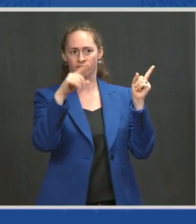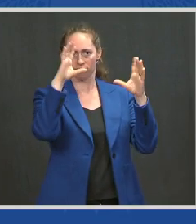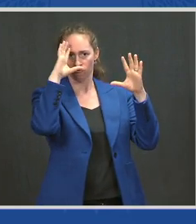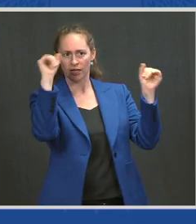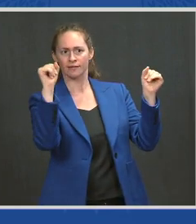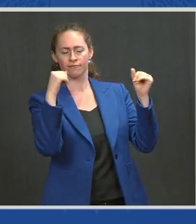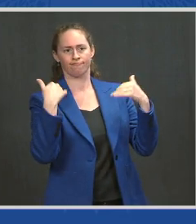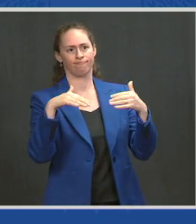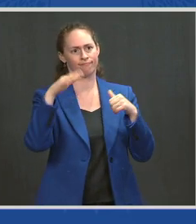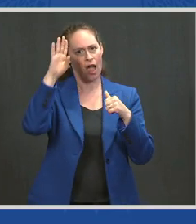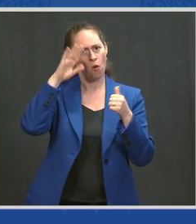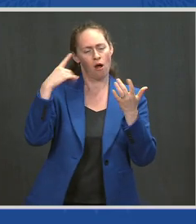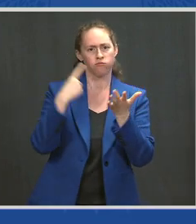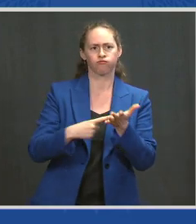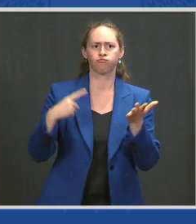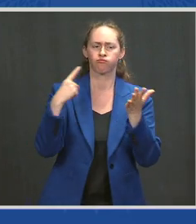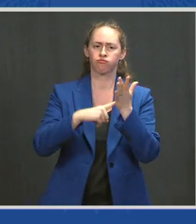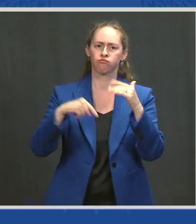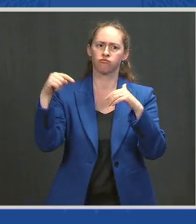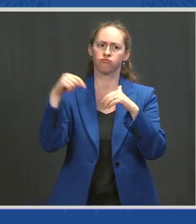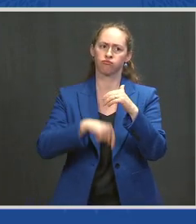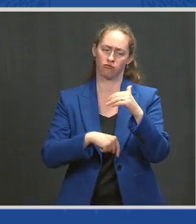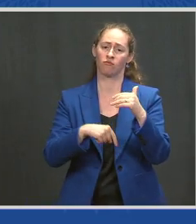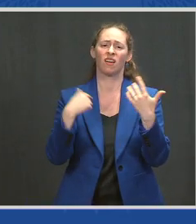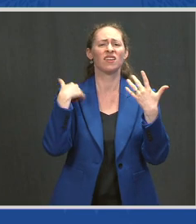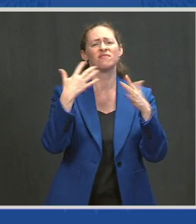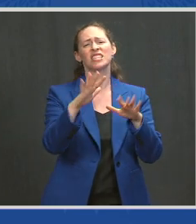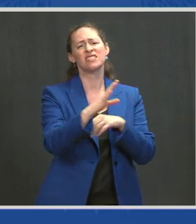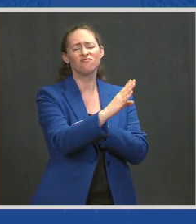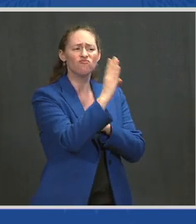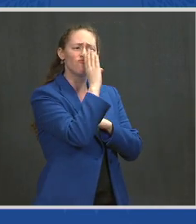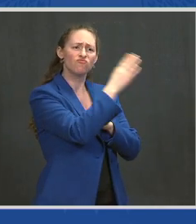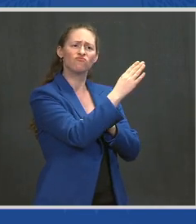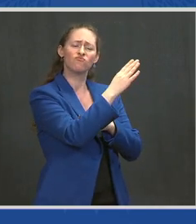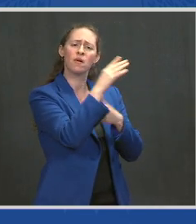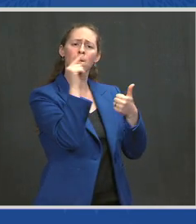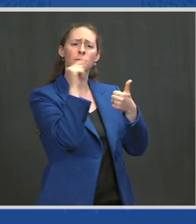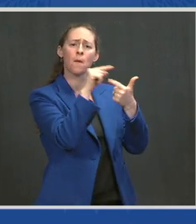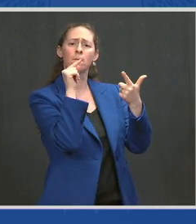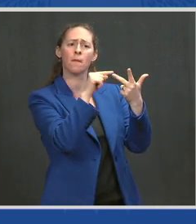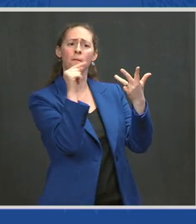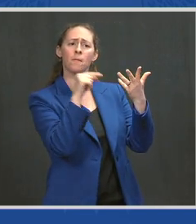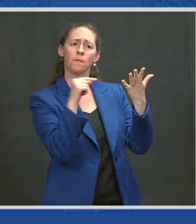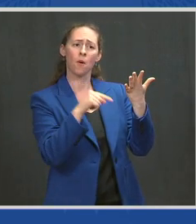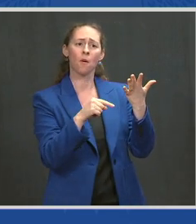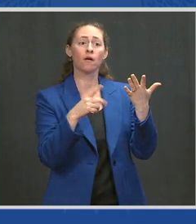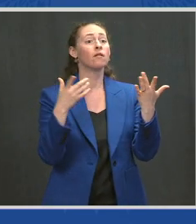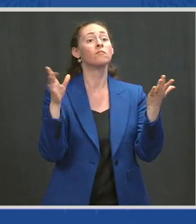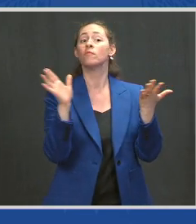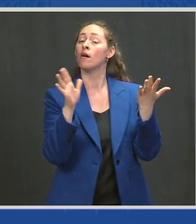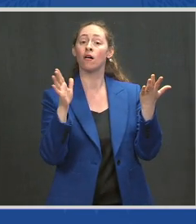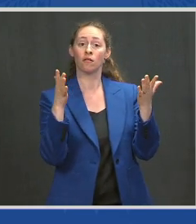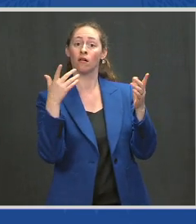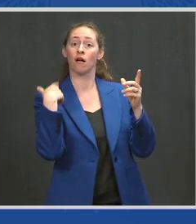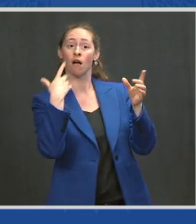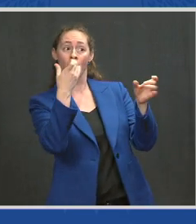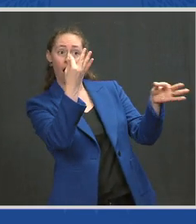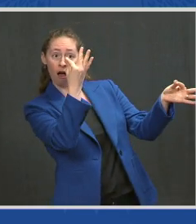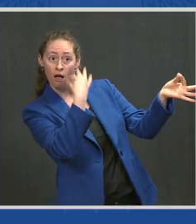but it's pretty straightforward to me -- the meeting. One, there is no substitute, as those of you who have covered me for a while know,